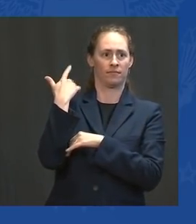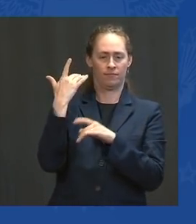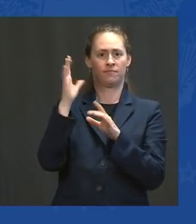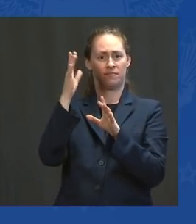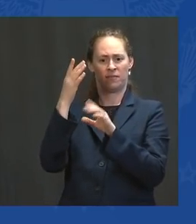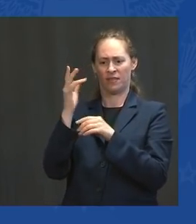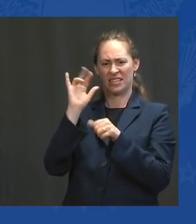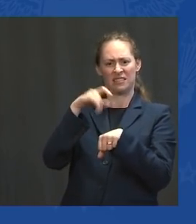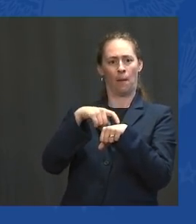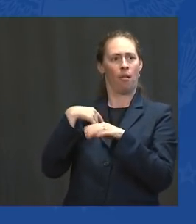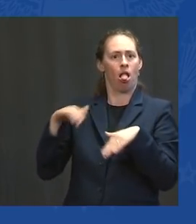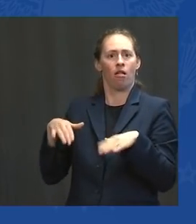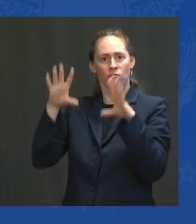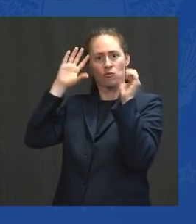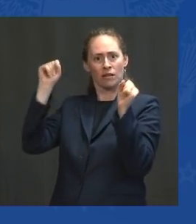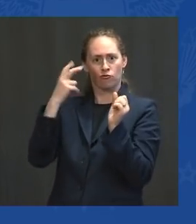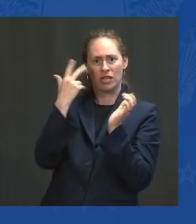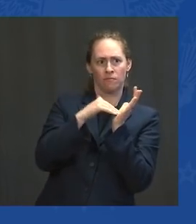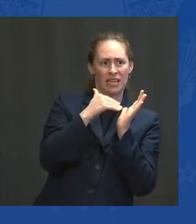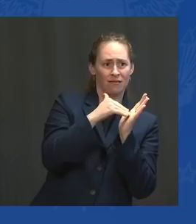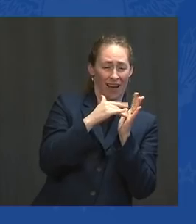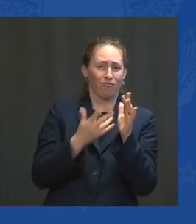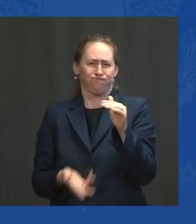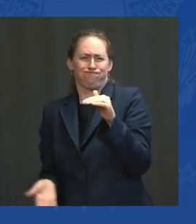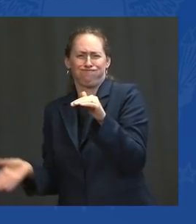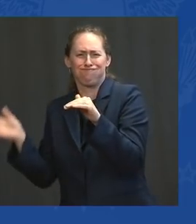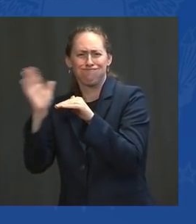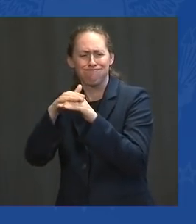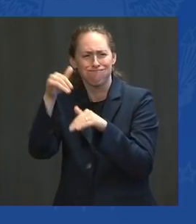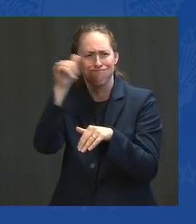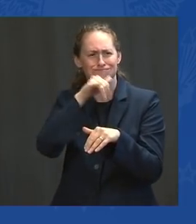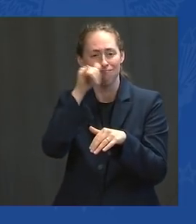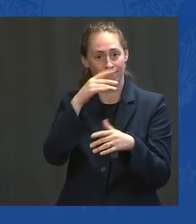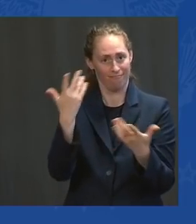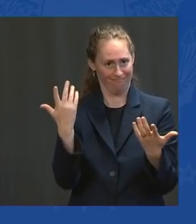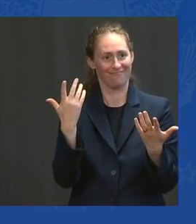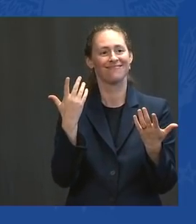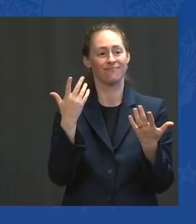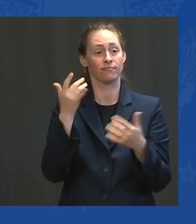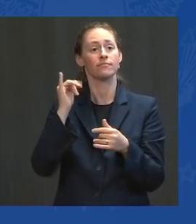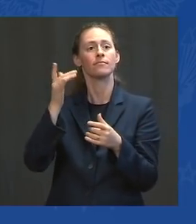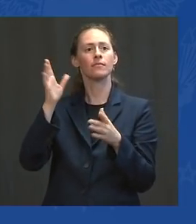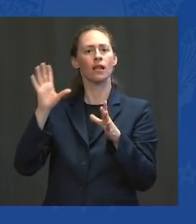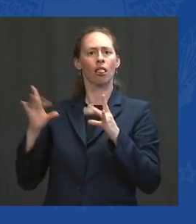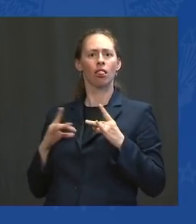COVID-19 cases and deaths are down by 90 percent since January.